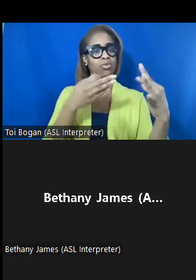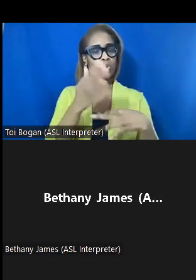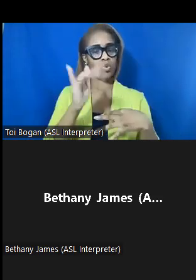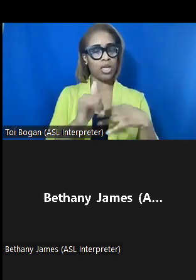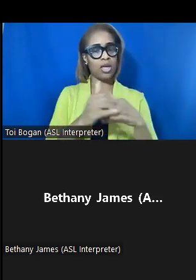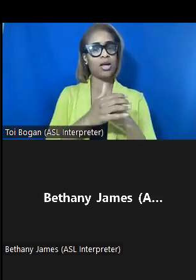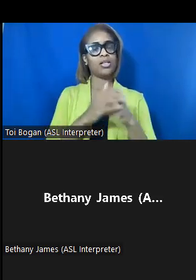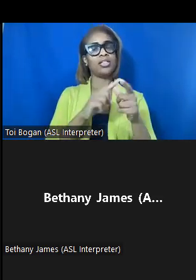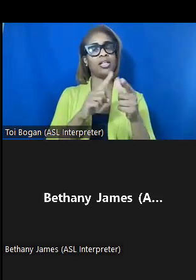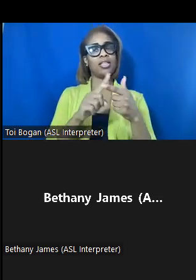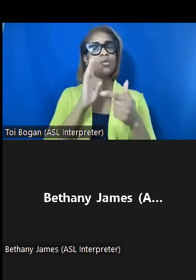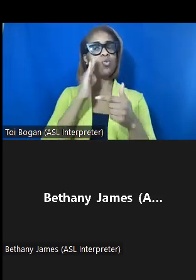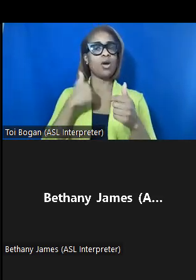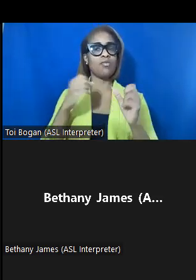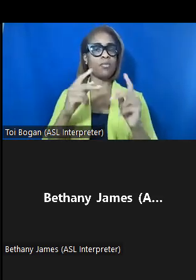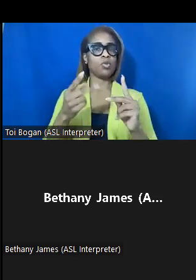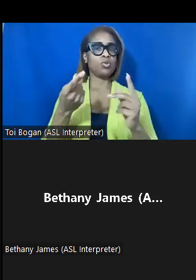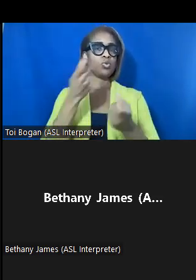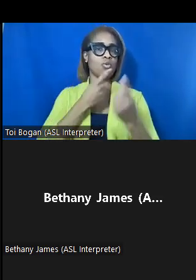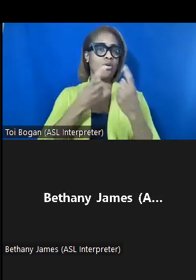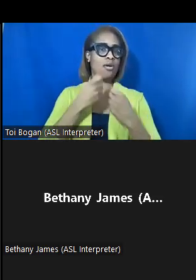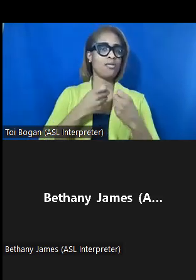And then there will be an opportunity to ask questions as well.